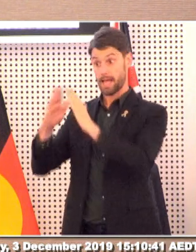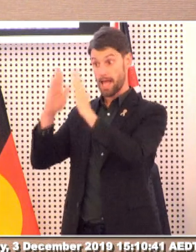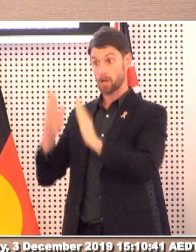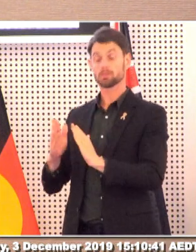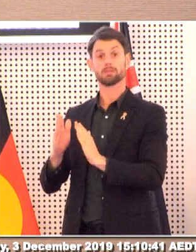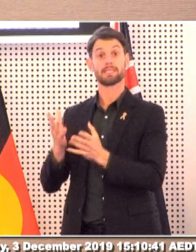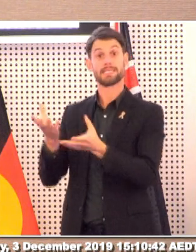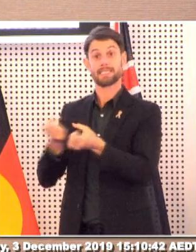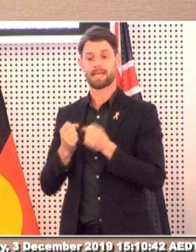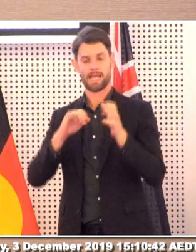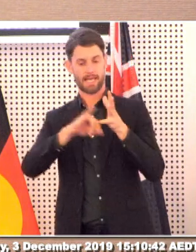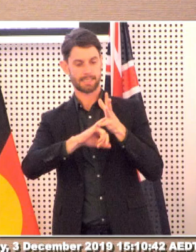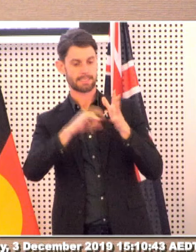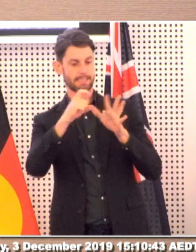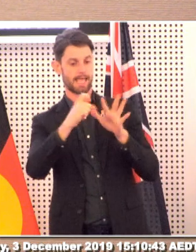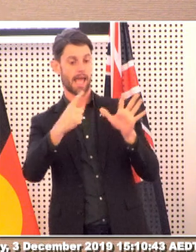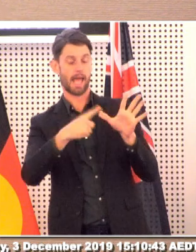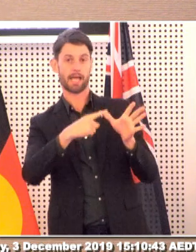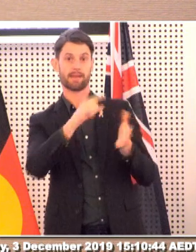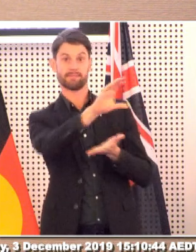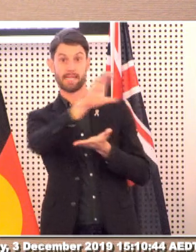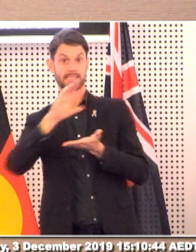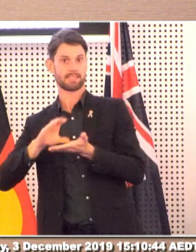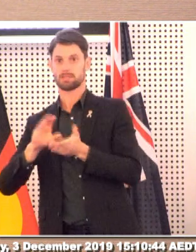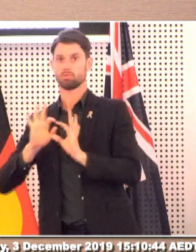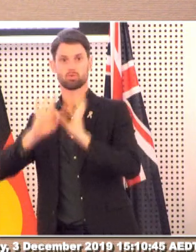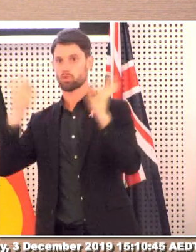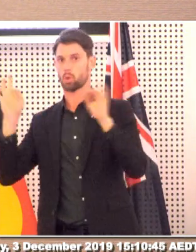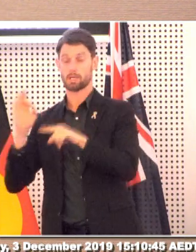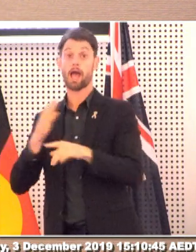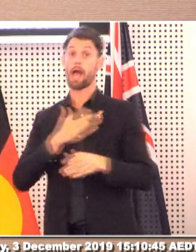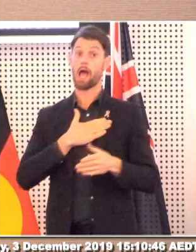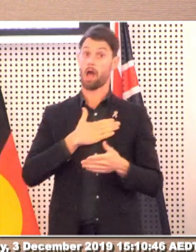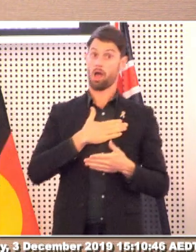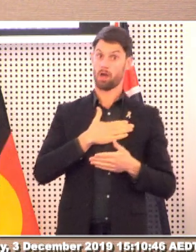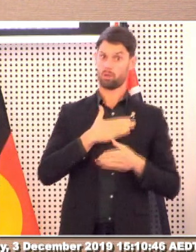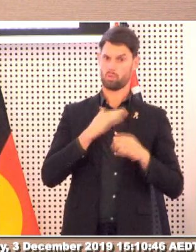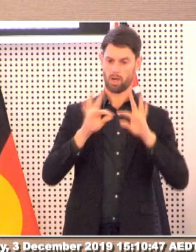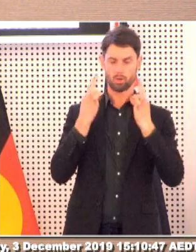funding. So in my office we describe those as SIL houses. So they’re new models.